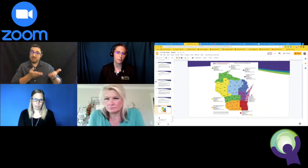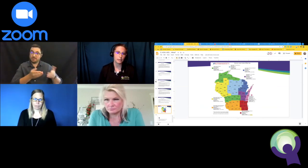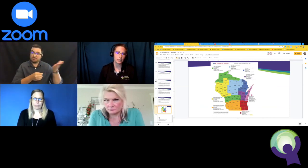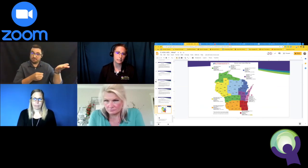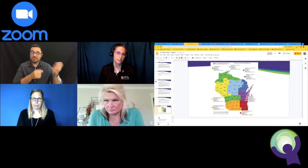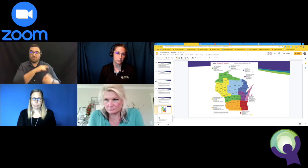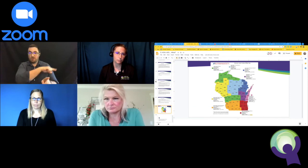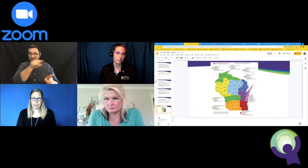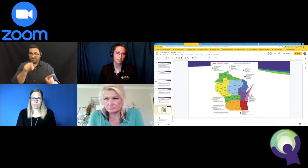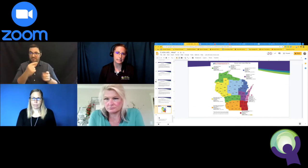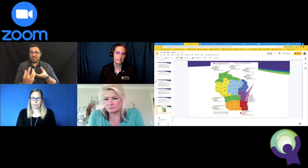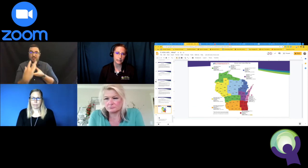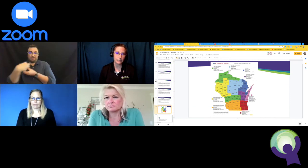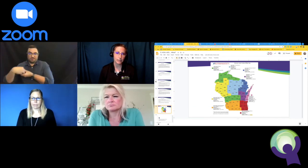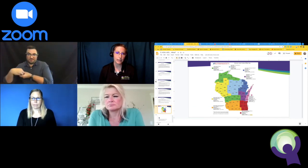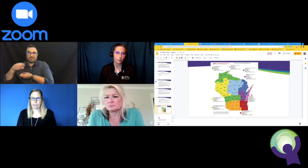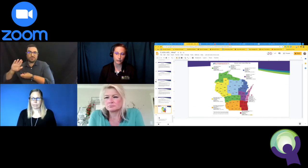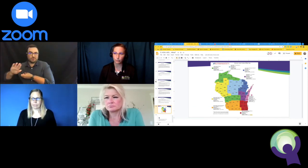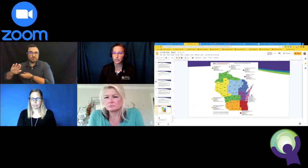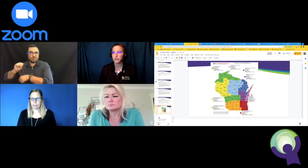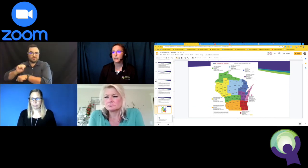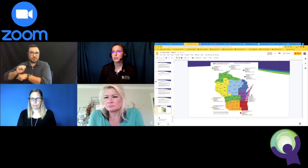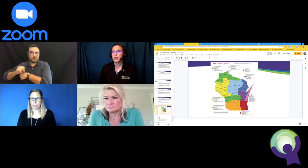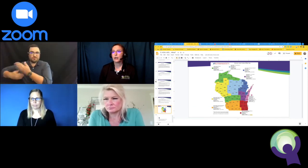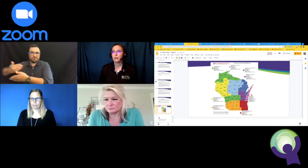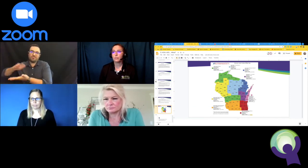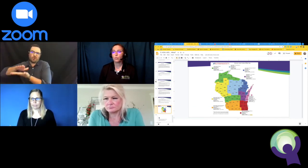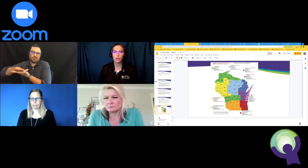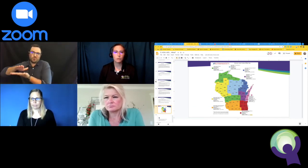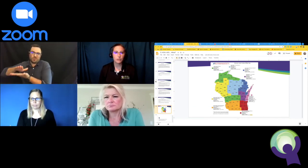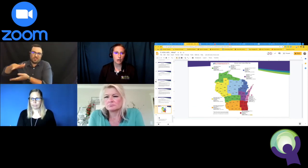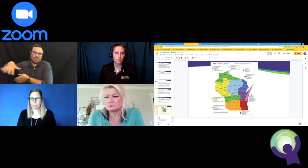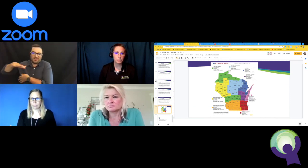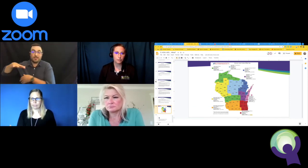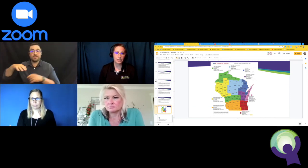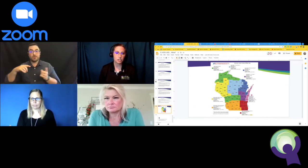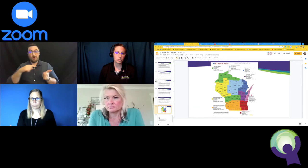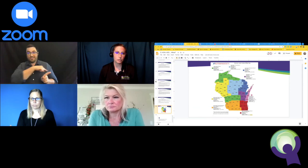autism spectrum might be receiving is behavioral therapy. Work with all those professionals make